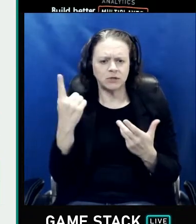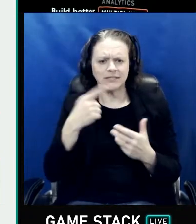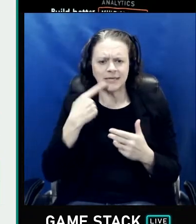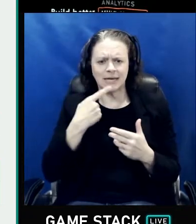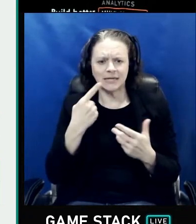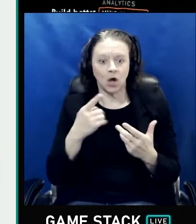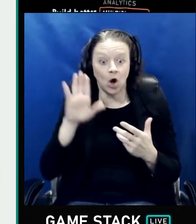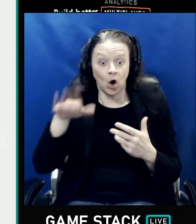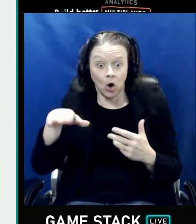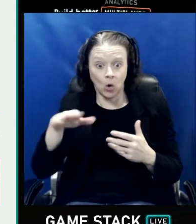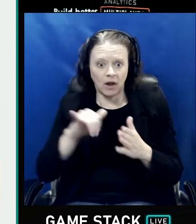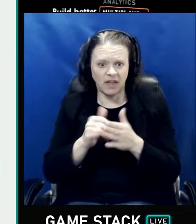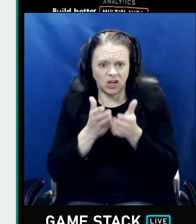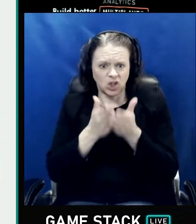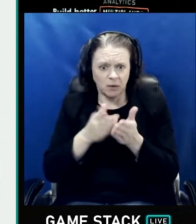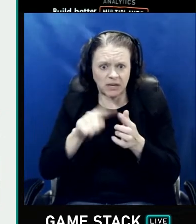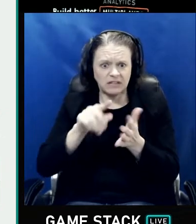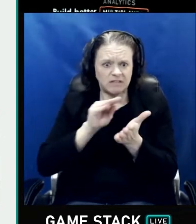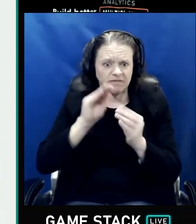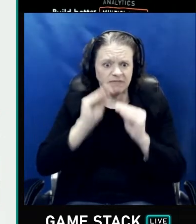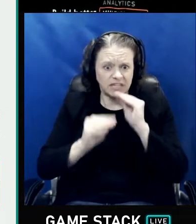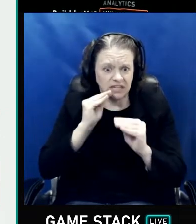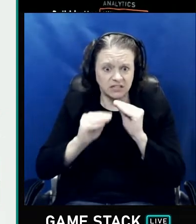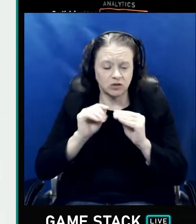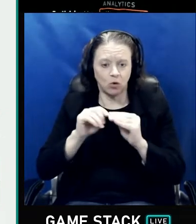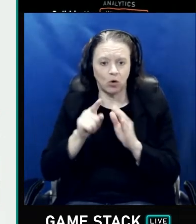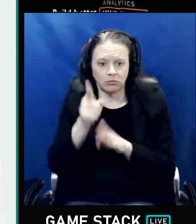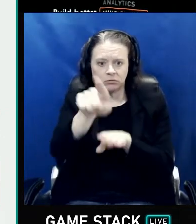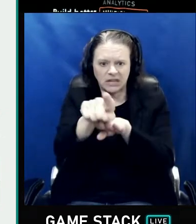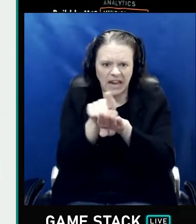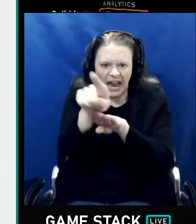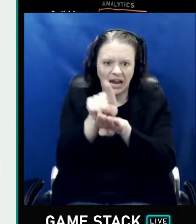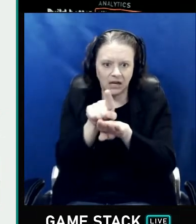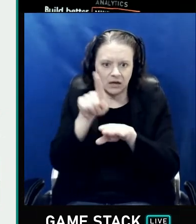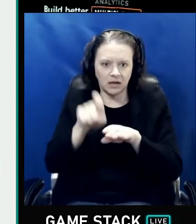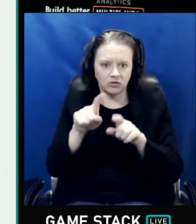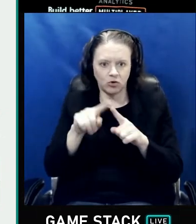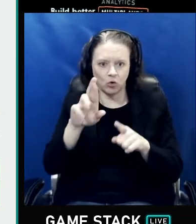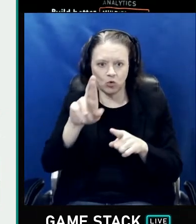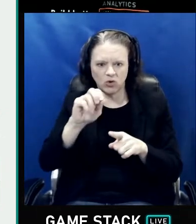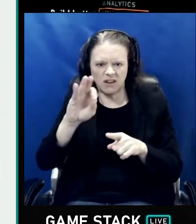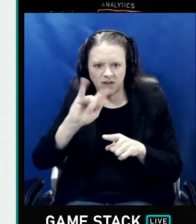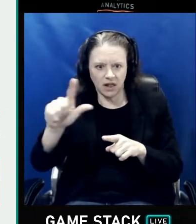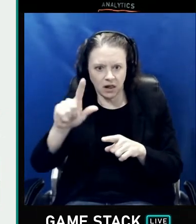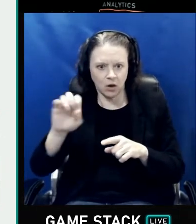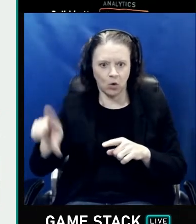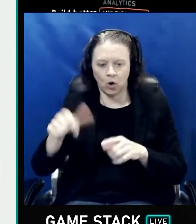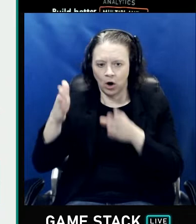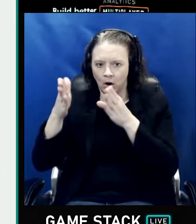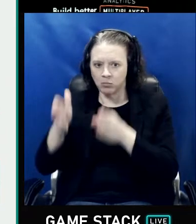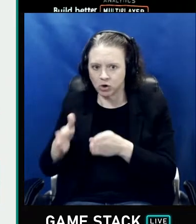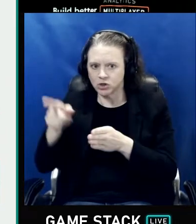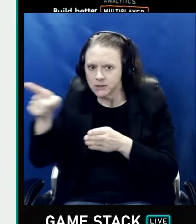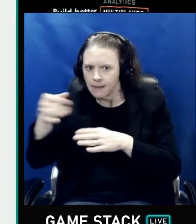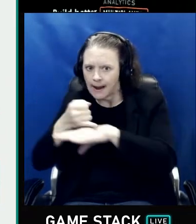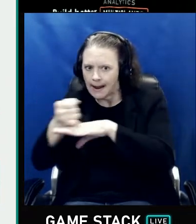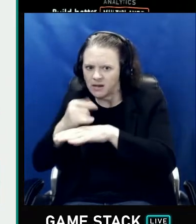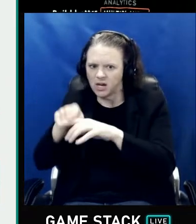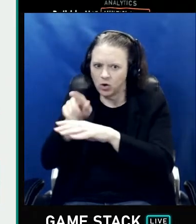cannon needs to be refilled, or someone needs to be taken out on the island, I see those messages, and I can react in real time.